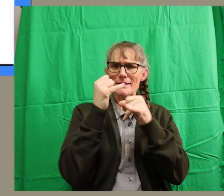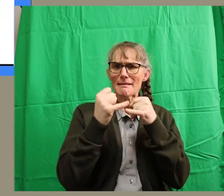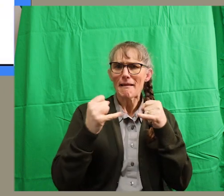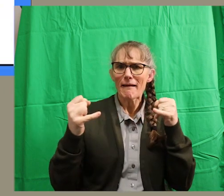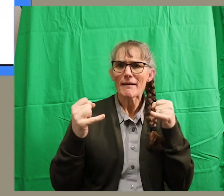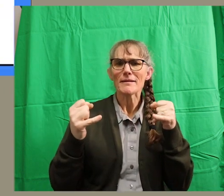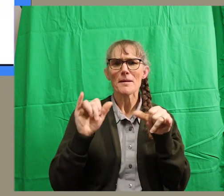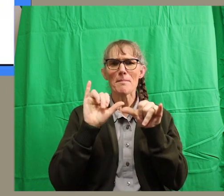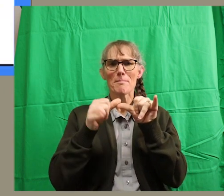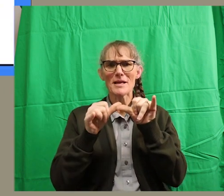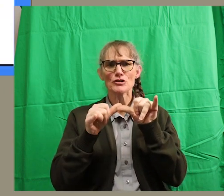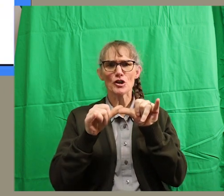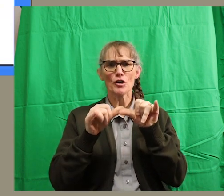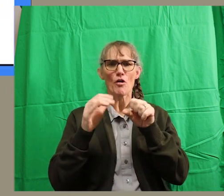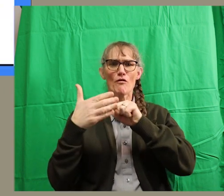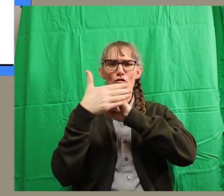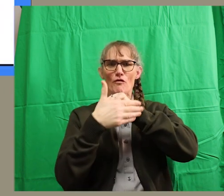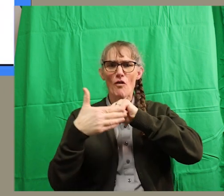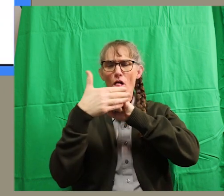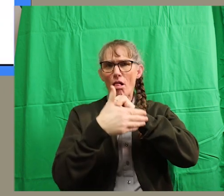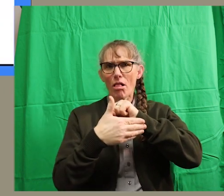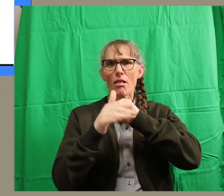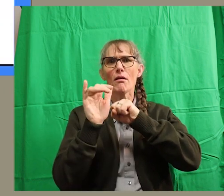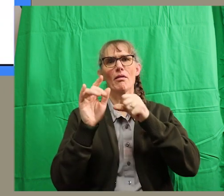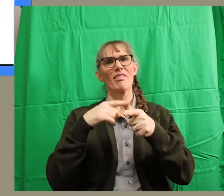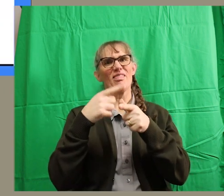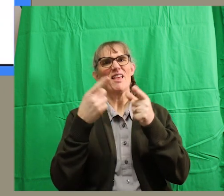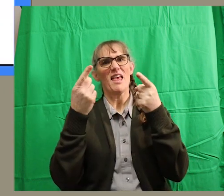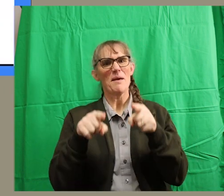you would measure the whole thing, and then you do a very simple division problem